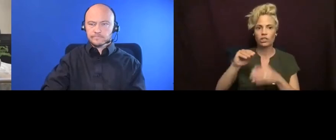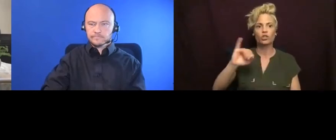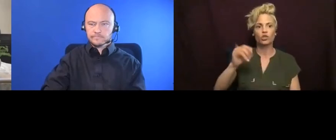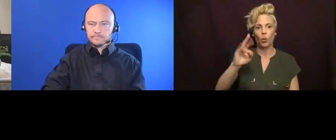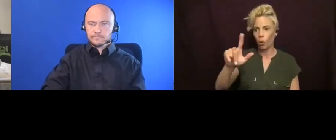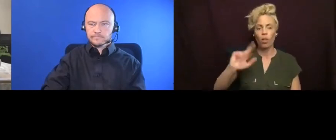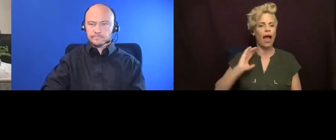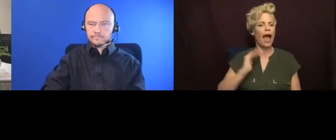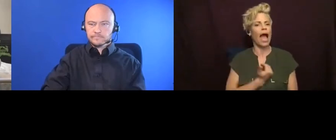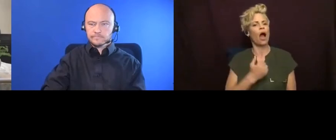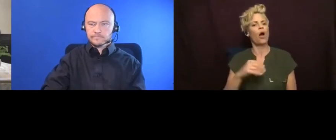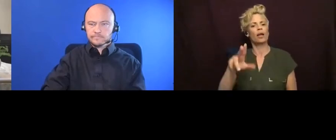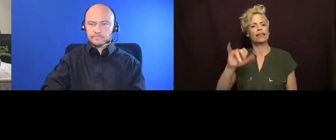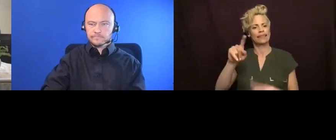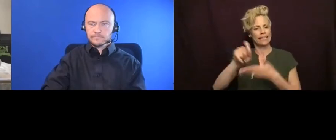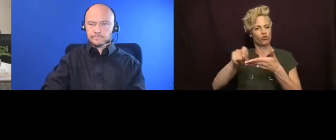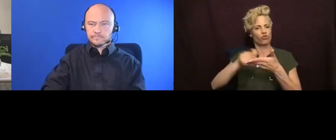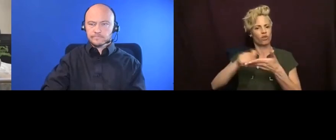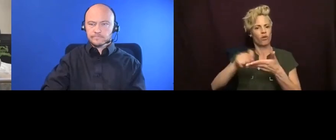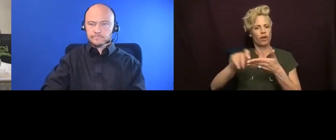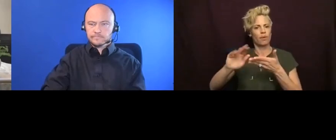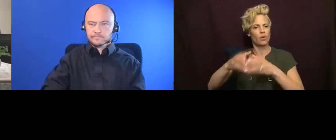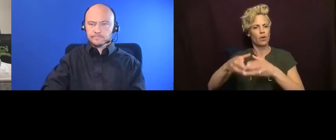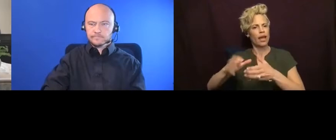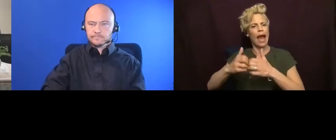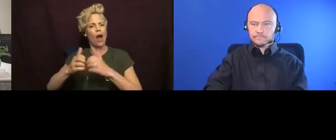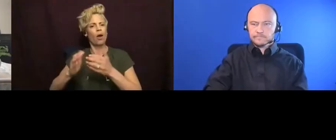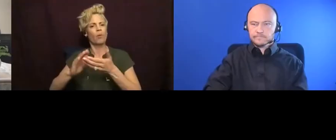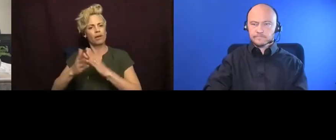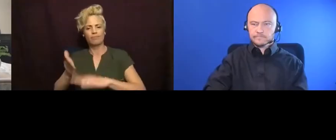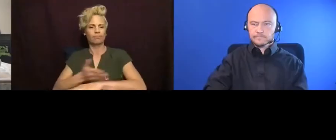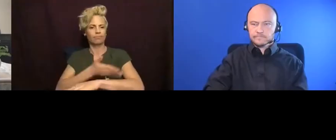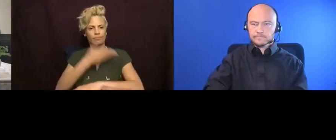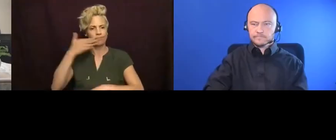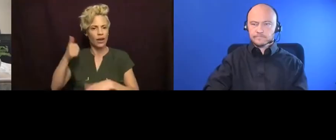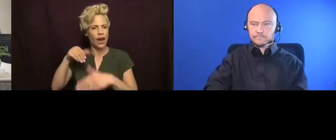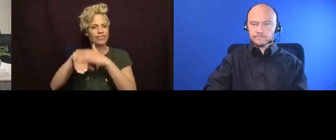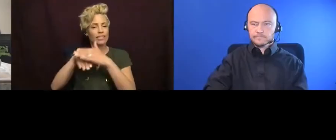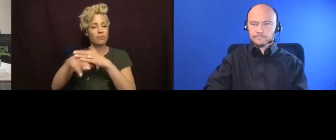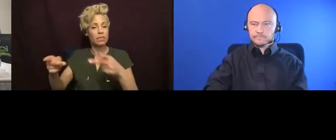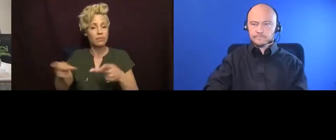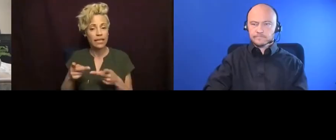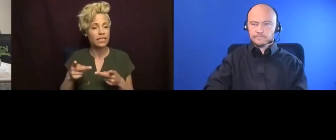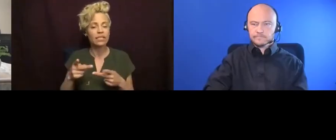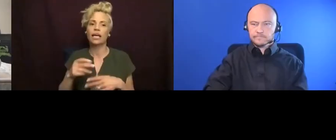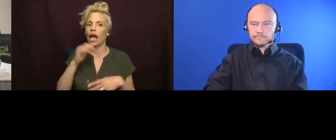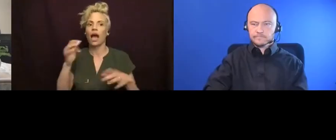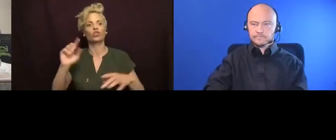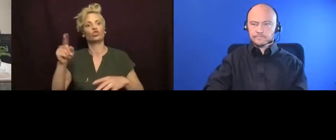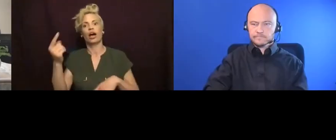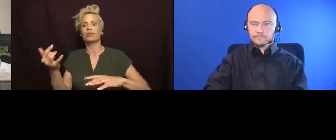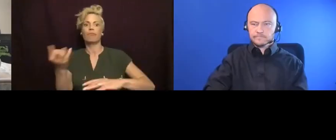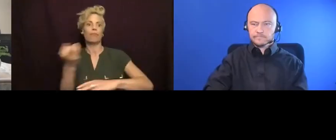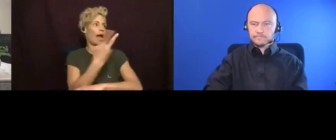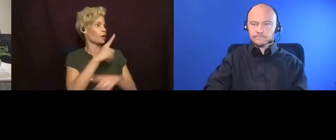be made more accessible spaces? And how can we try not to just go back to a normal that really didn't work for all of us?